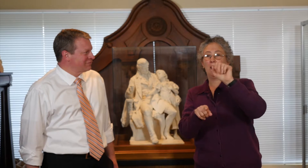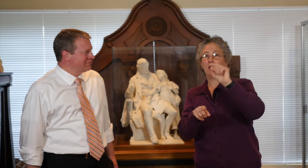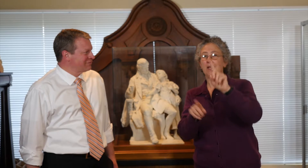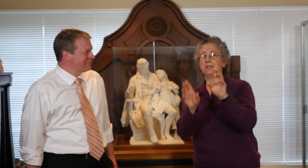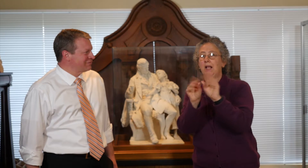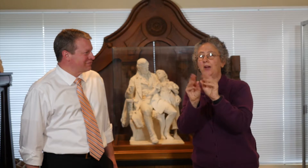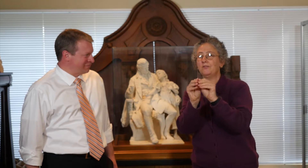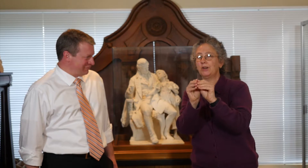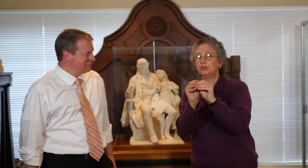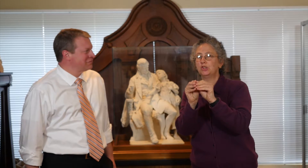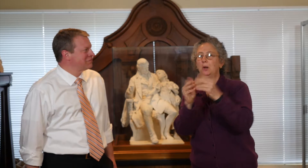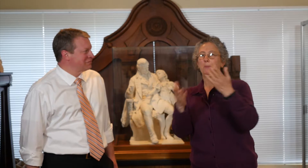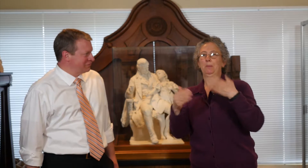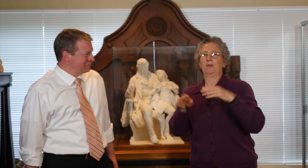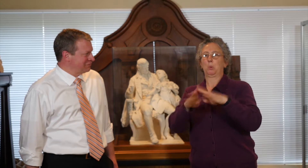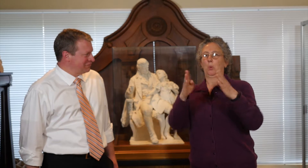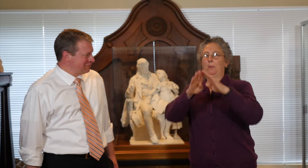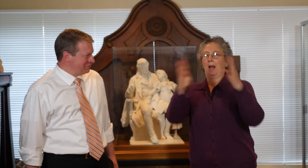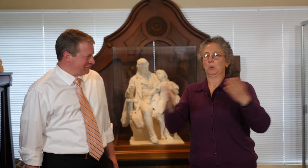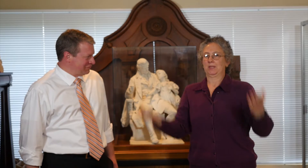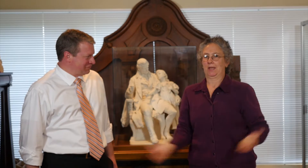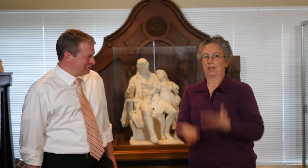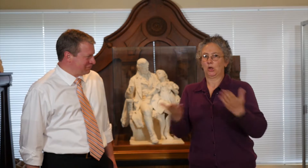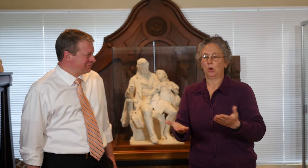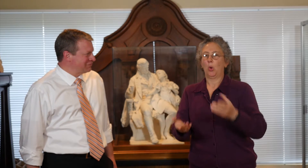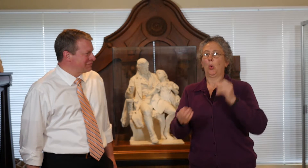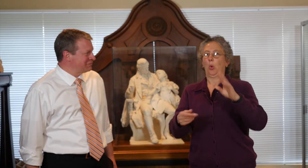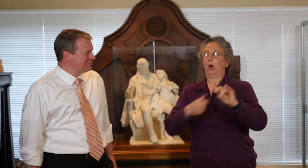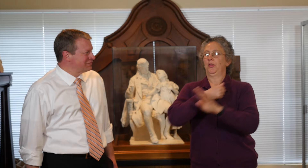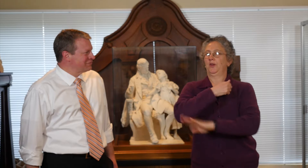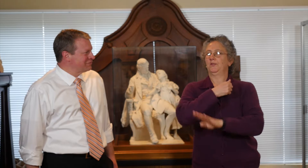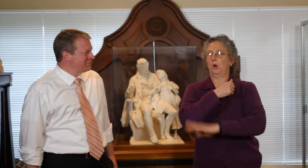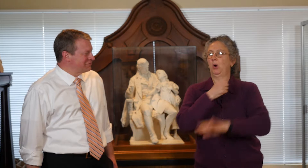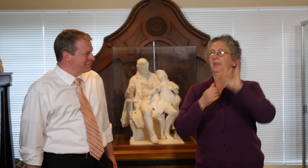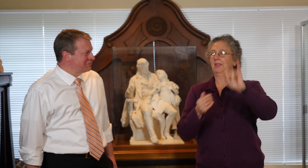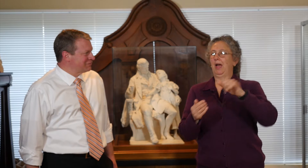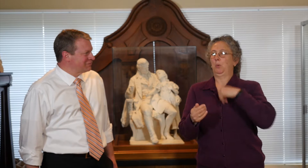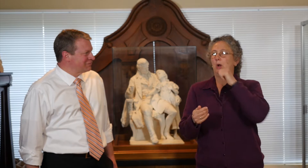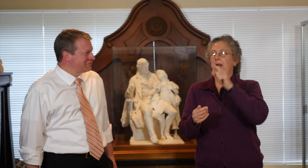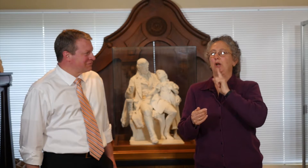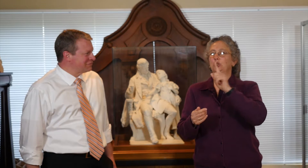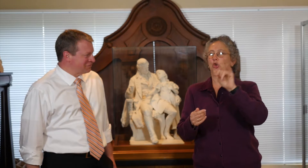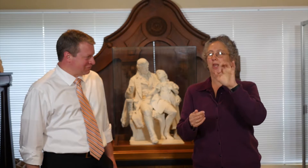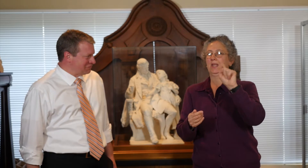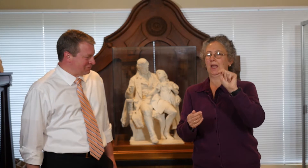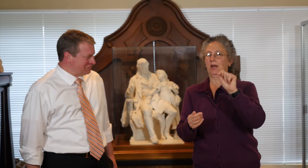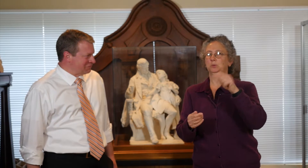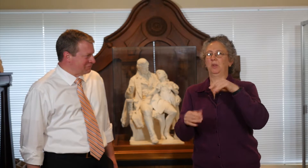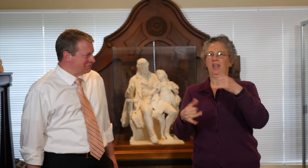close it during the NAD Conference in 2018. We may also have an open house here in the